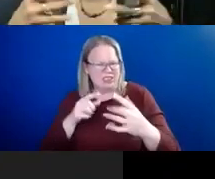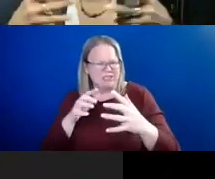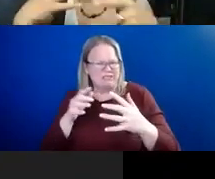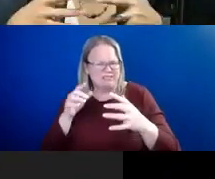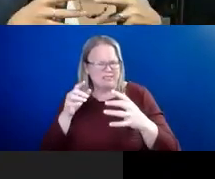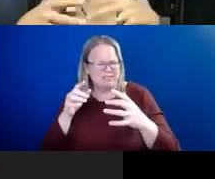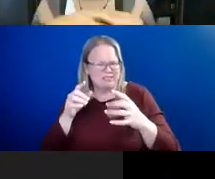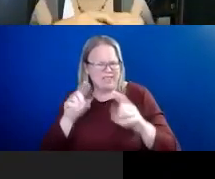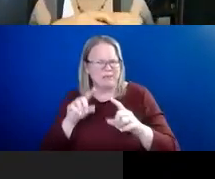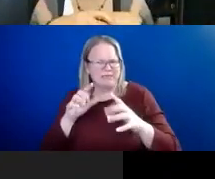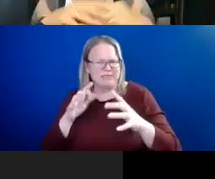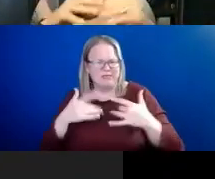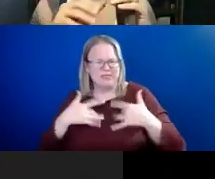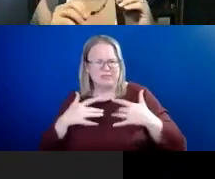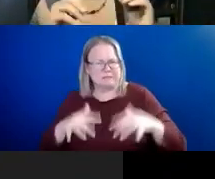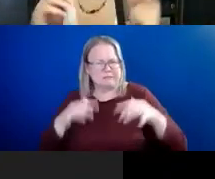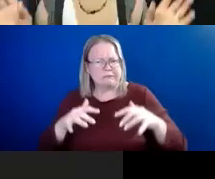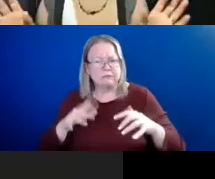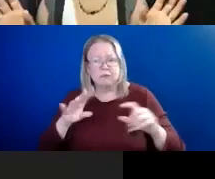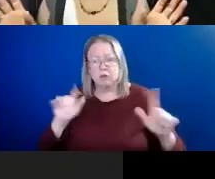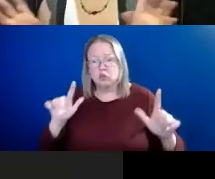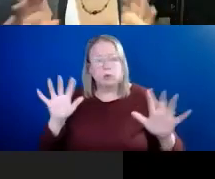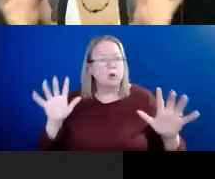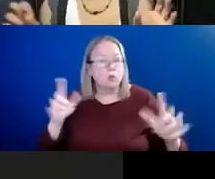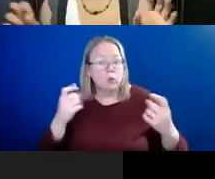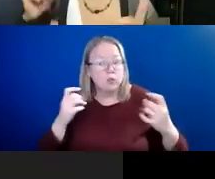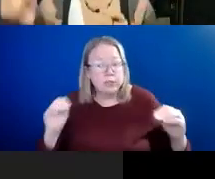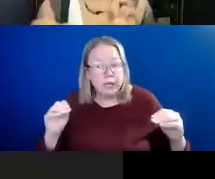virtual realm to just kind of, oh, no questions, moving on.